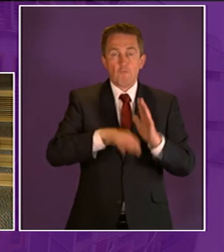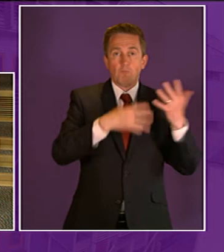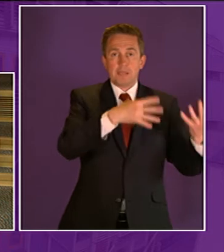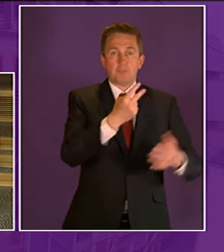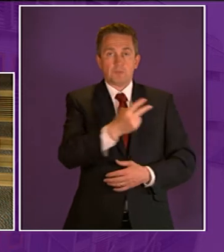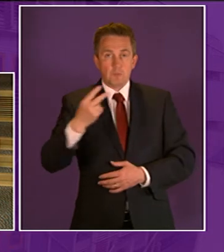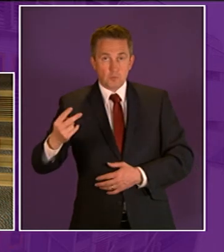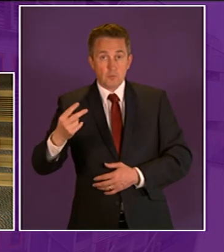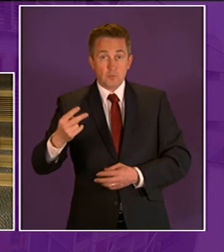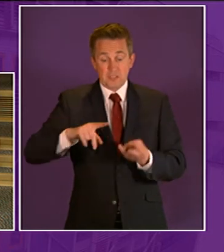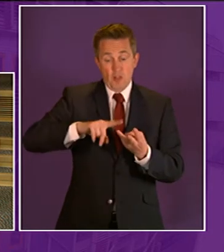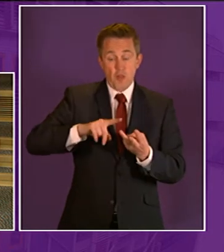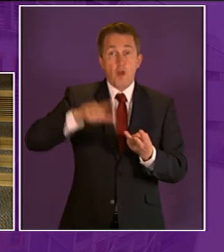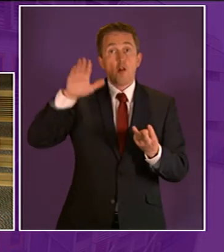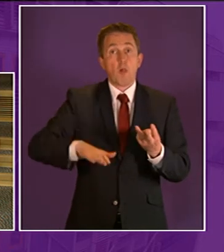the third lowest in the European Union.